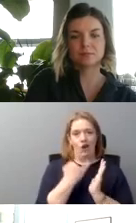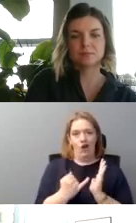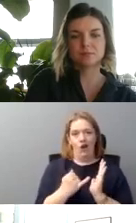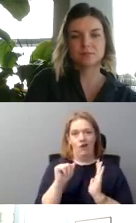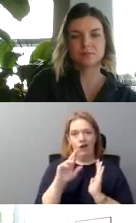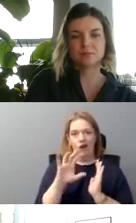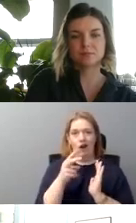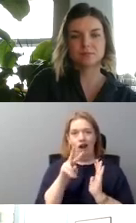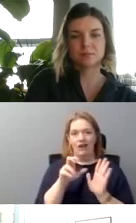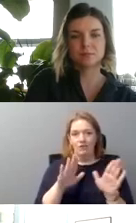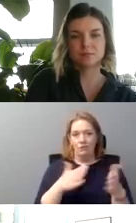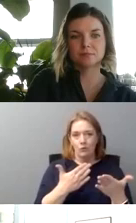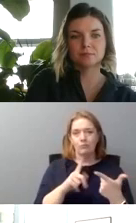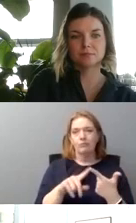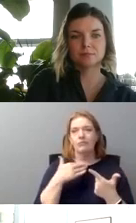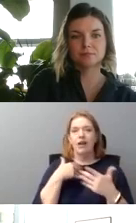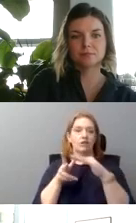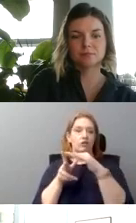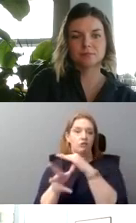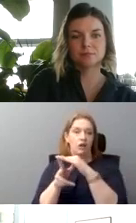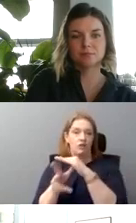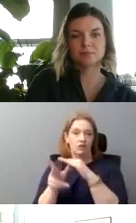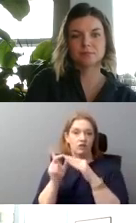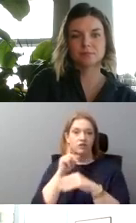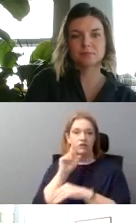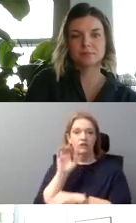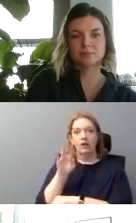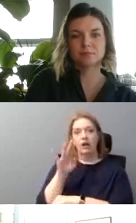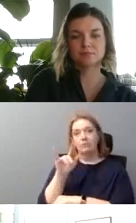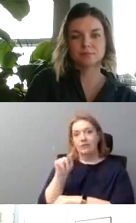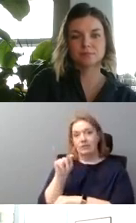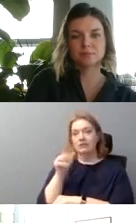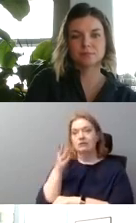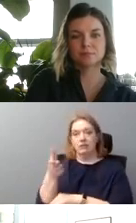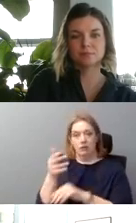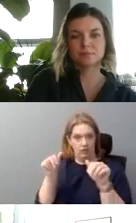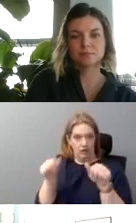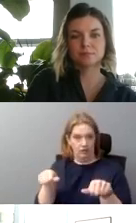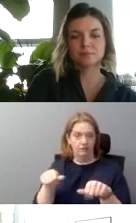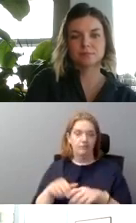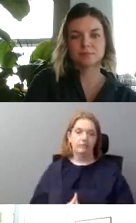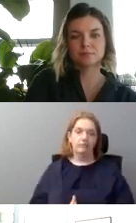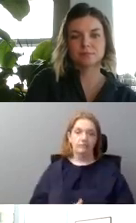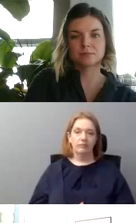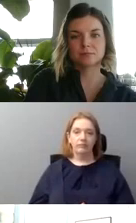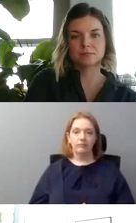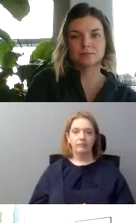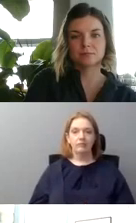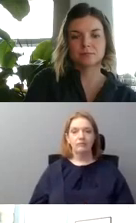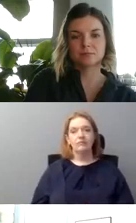a garage that we have for exhibition space too, and David, when he has his exhibition, he's gonna